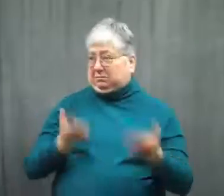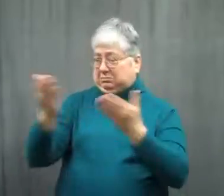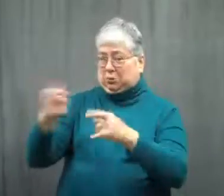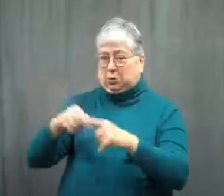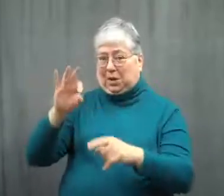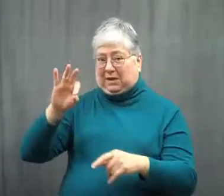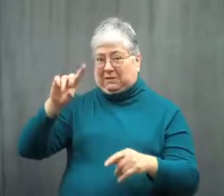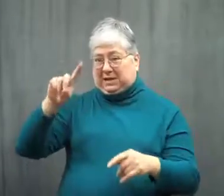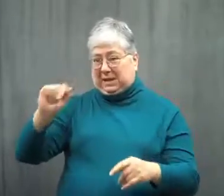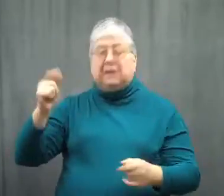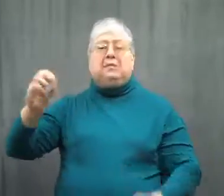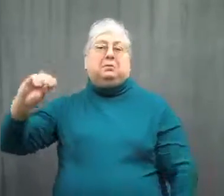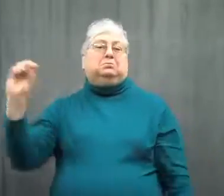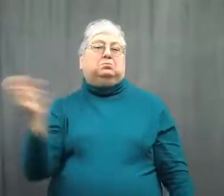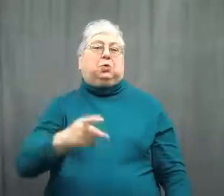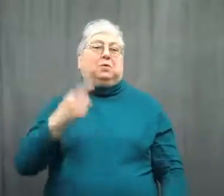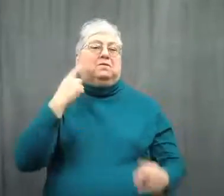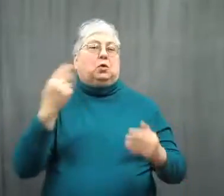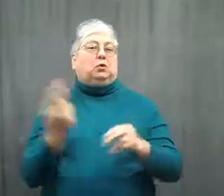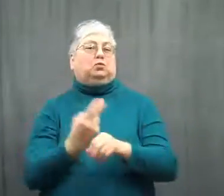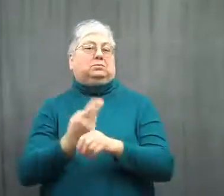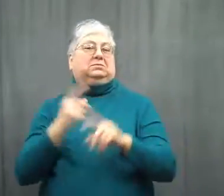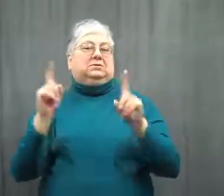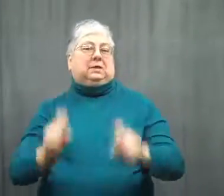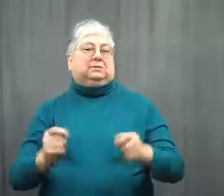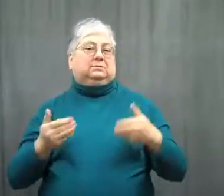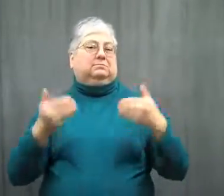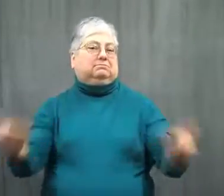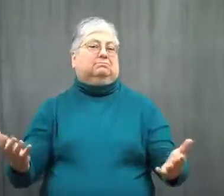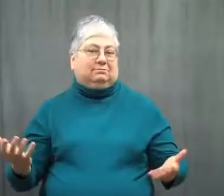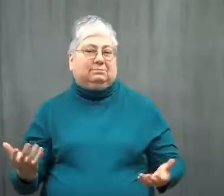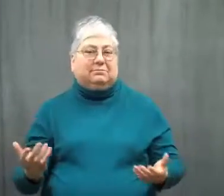Then it can be submitted to the FDA for approval for use in testing people.